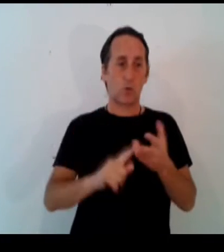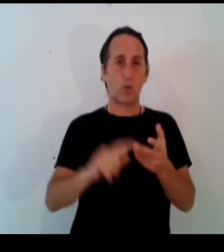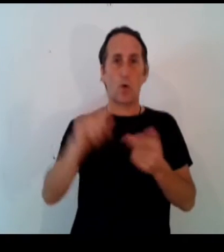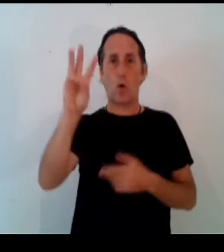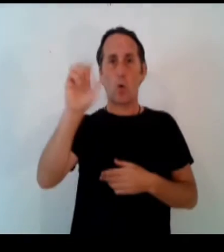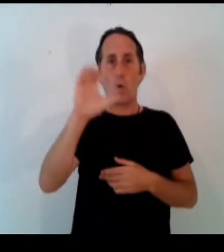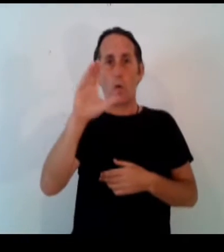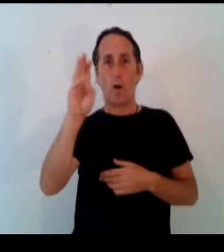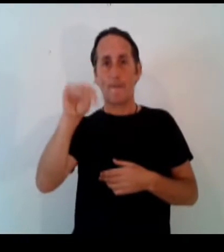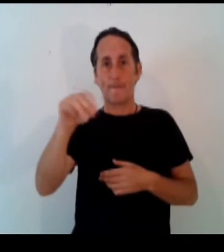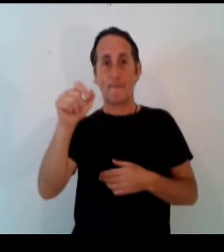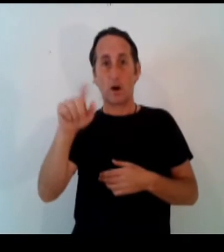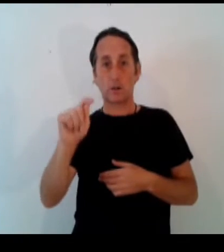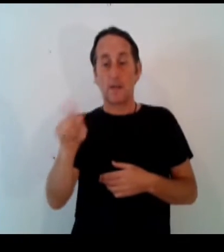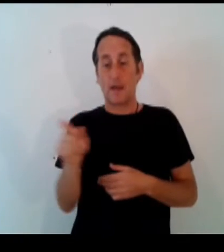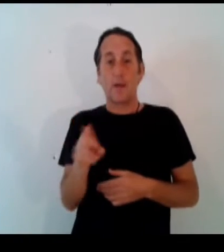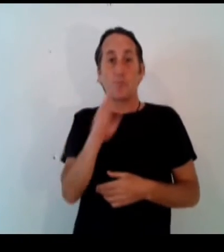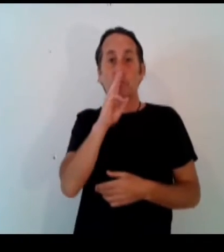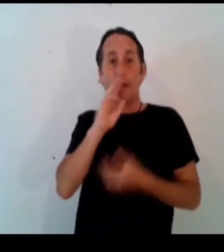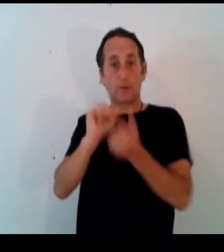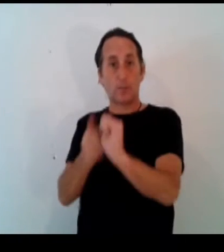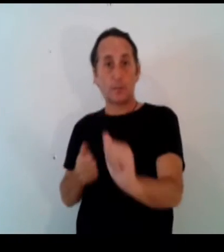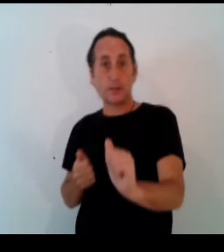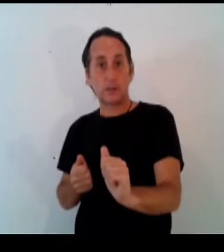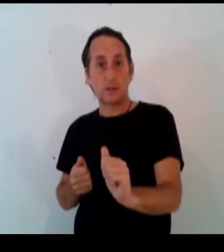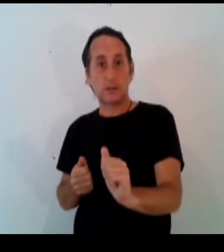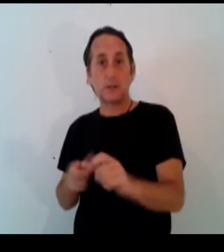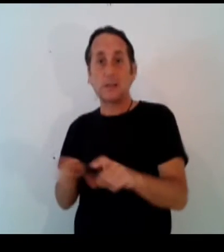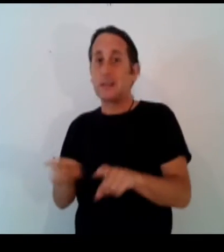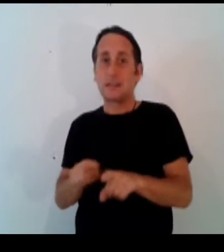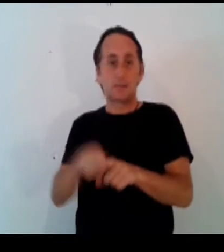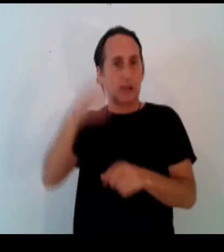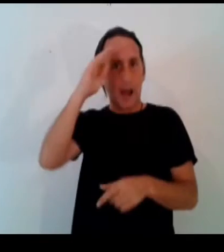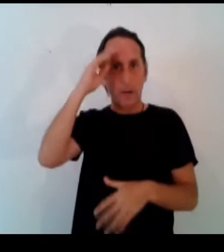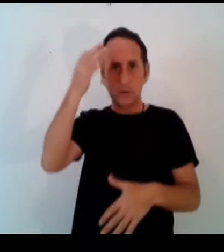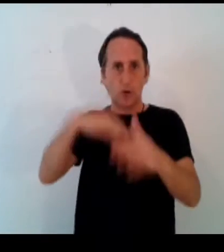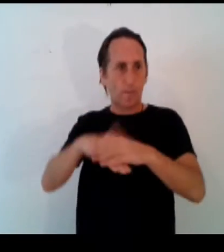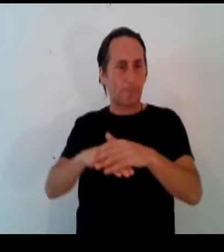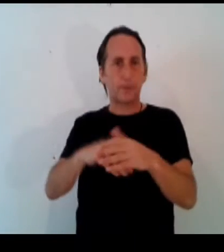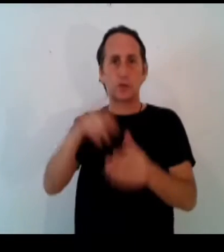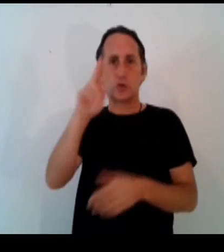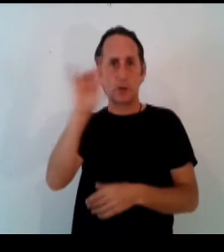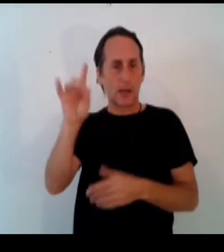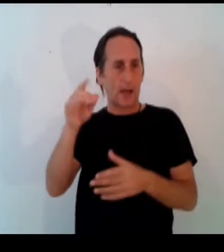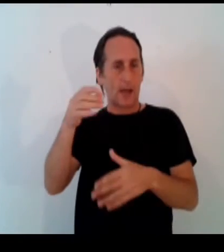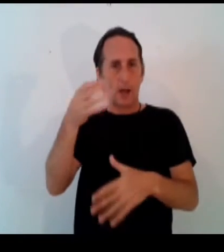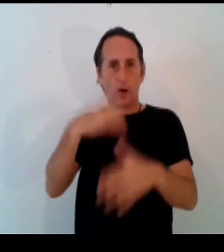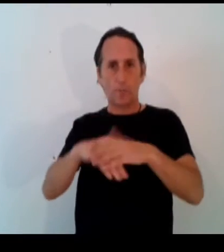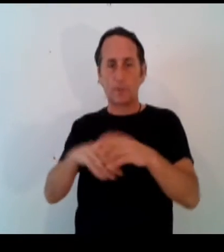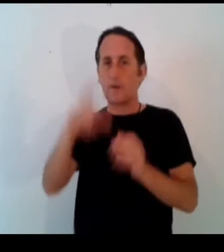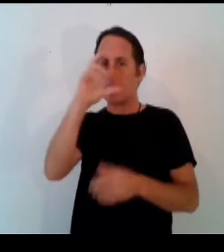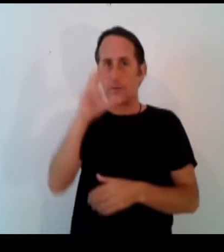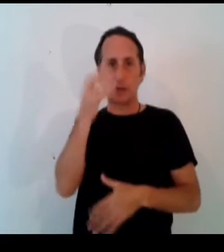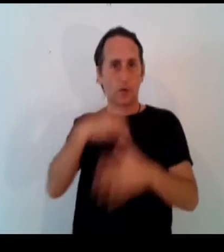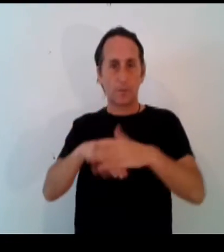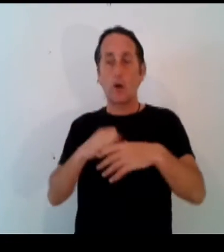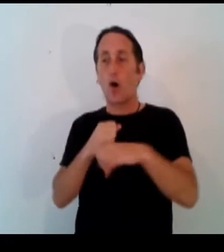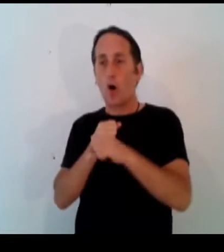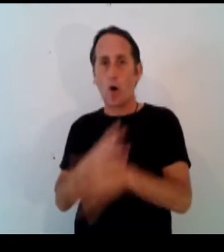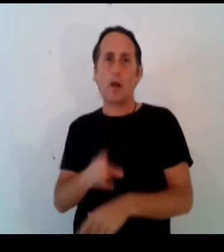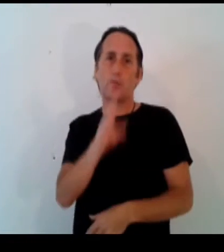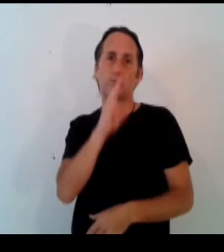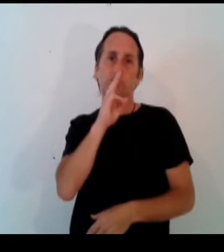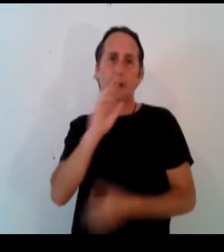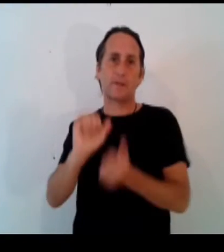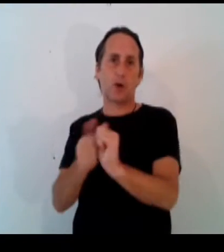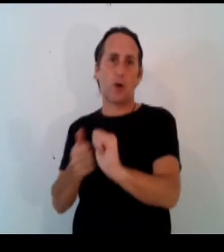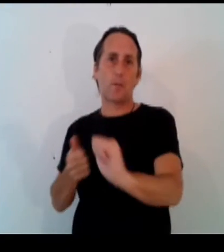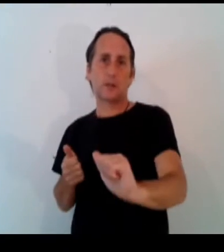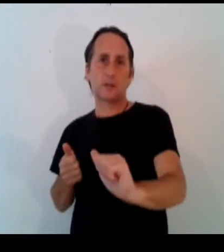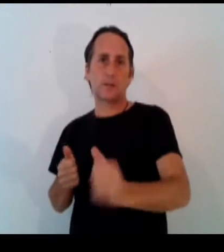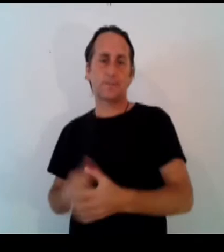These are all private corporations just like the governments are the irish government, the British government, the French government, they are all private corporations